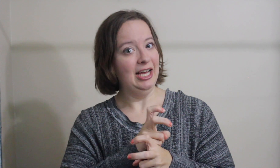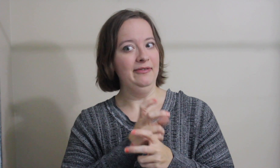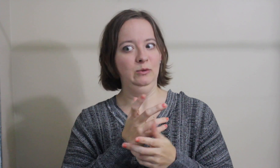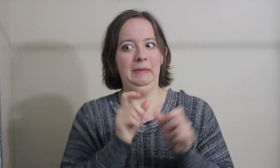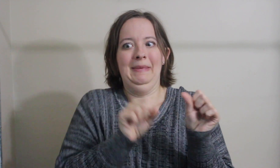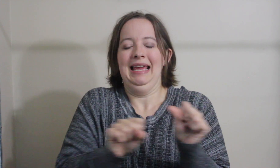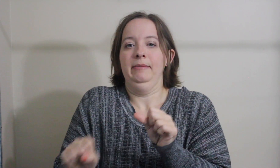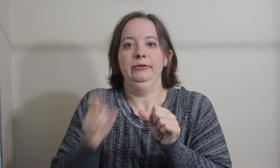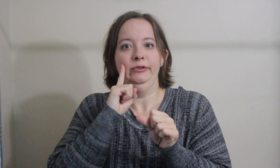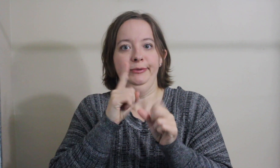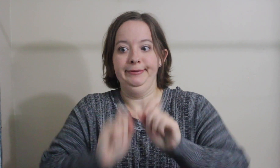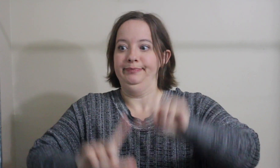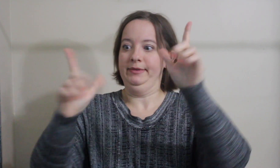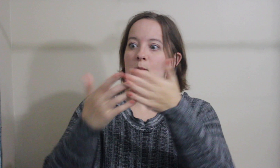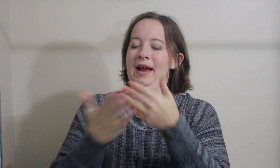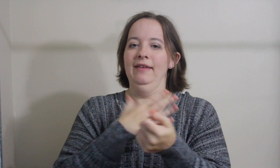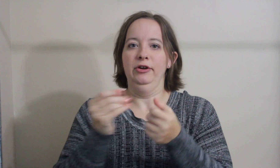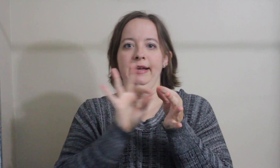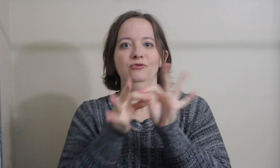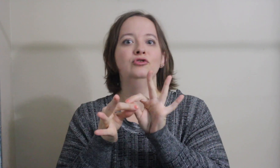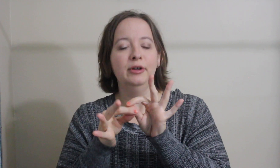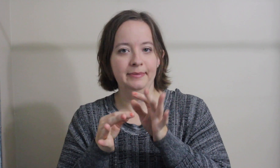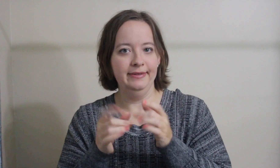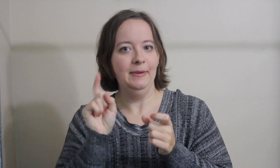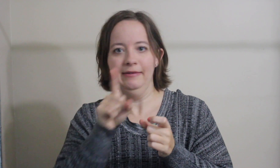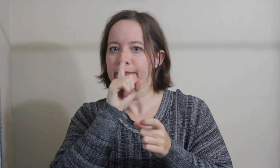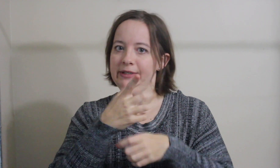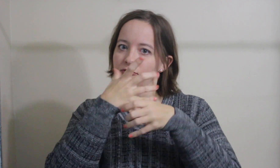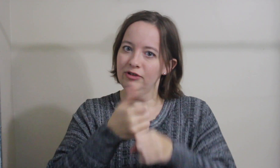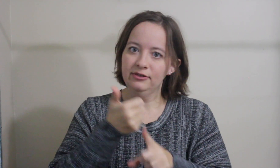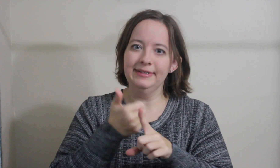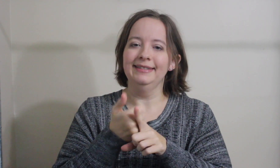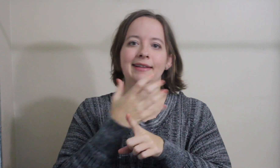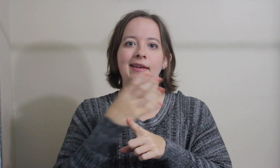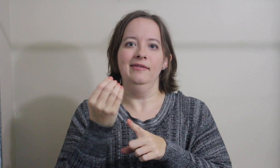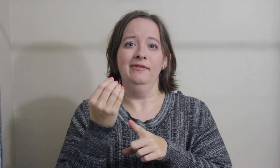sometimes that can be pretty difficult to be able to just adapt to whatever comes up on your screen.